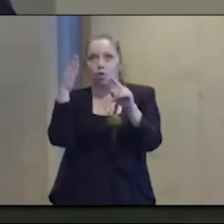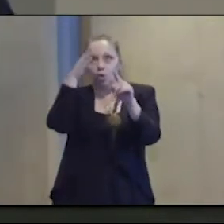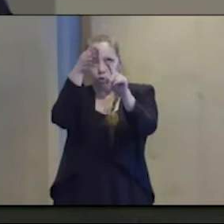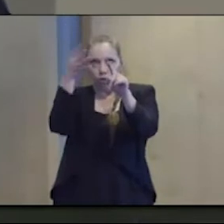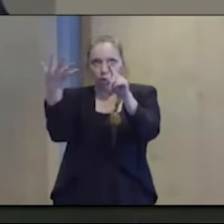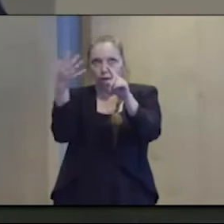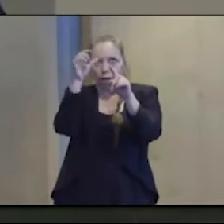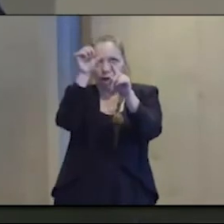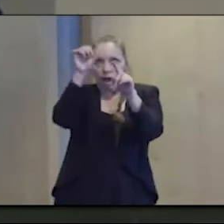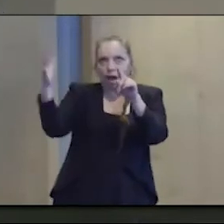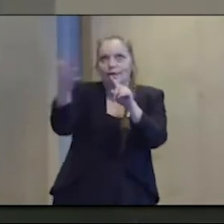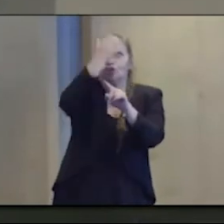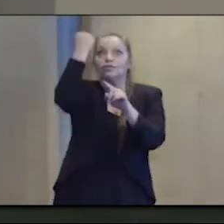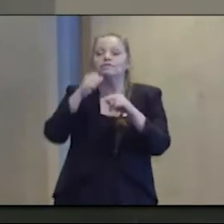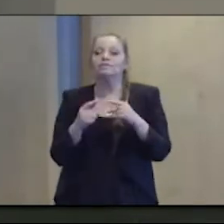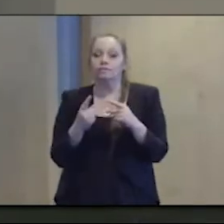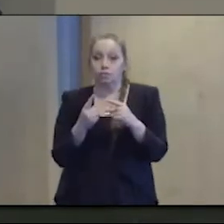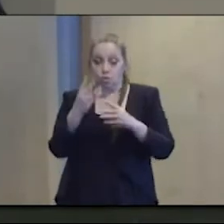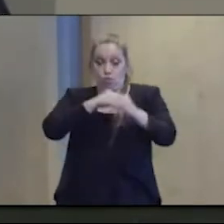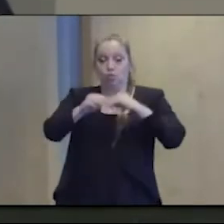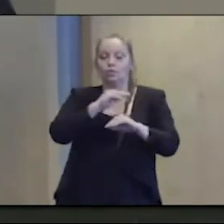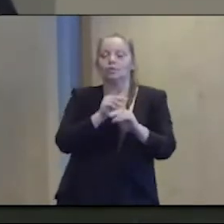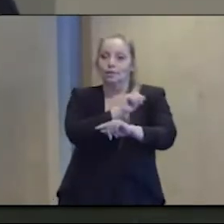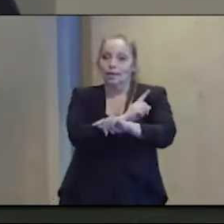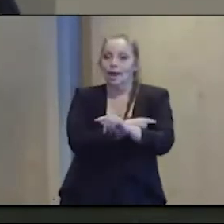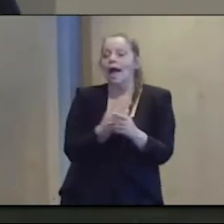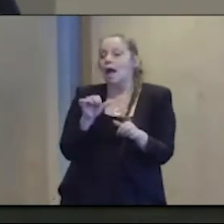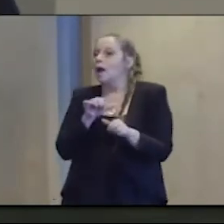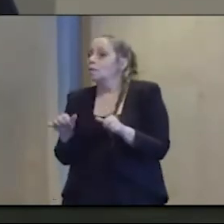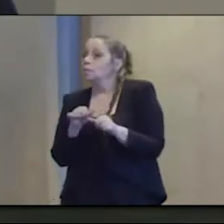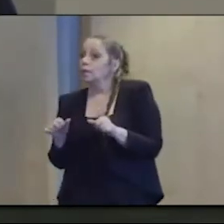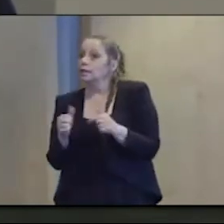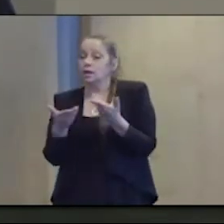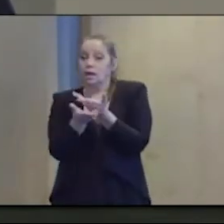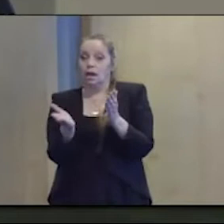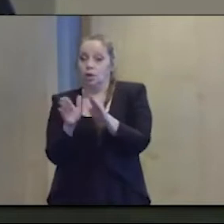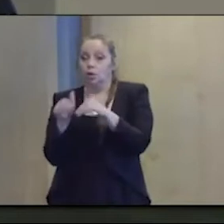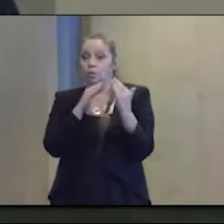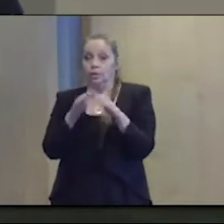of renewable energy, and also in achieving better public health and environmental outcomes. So